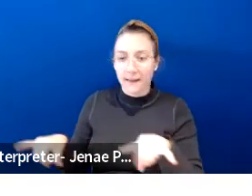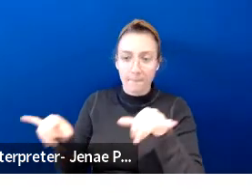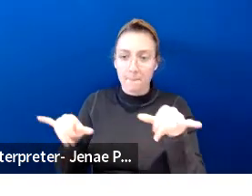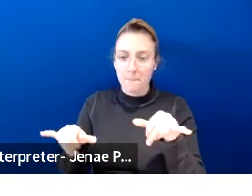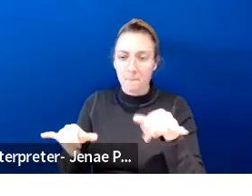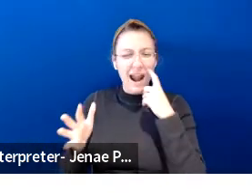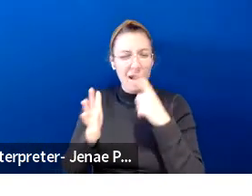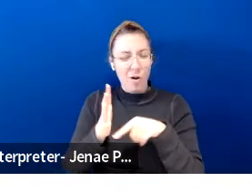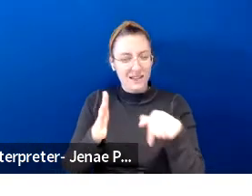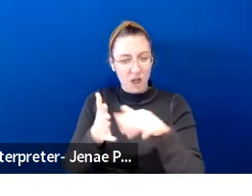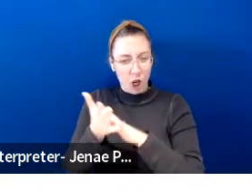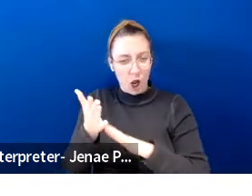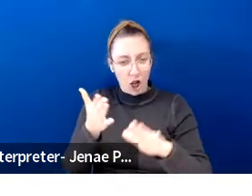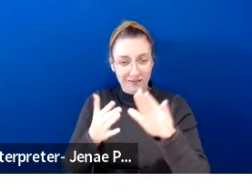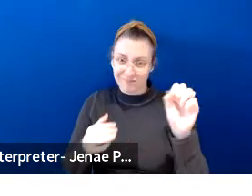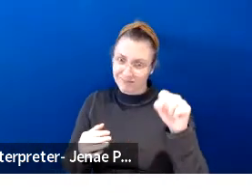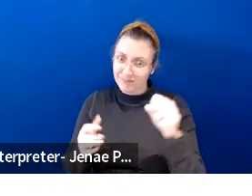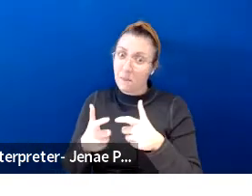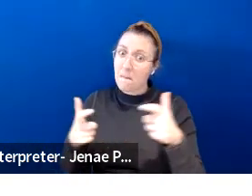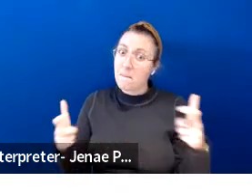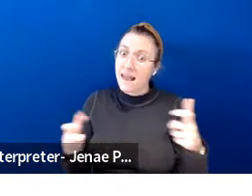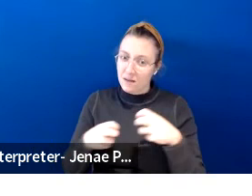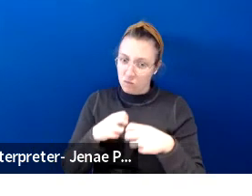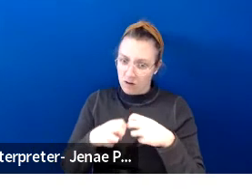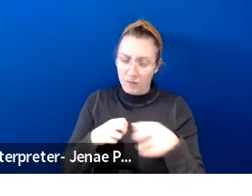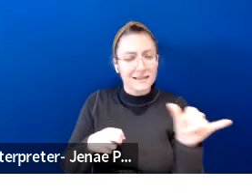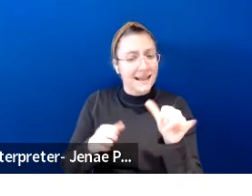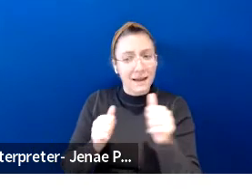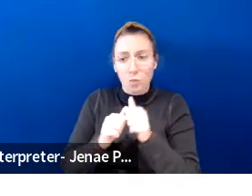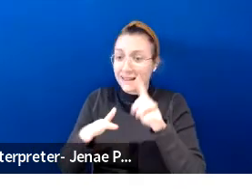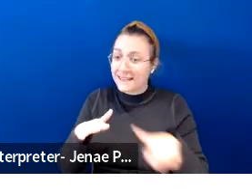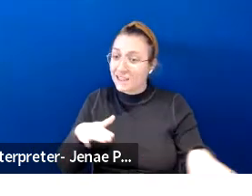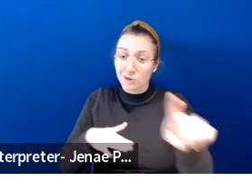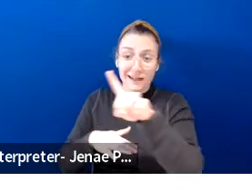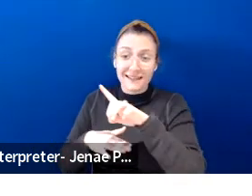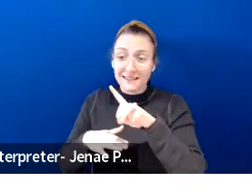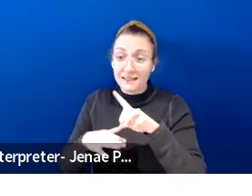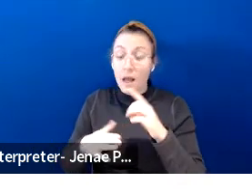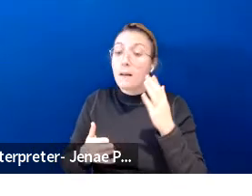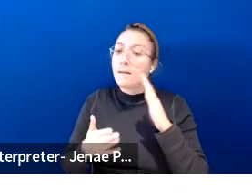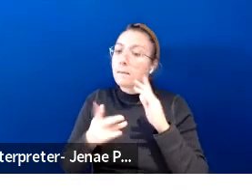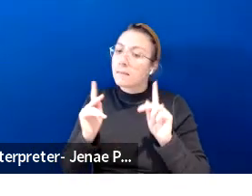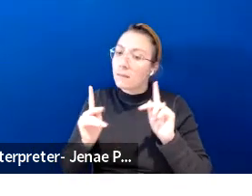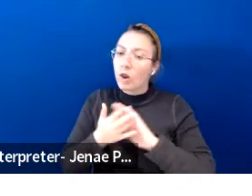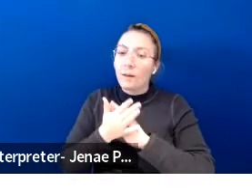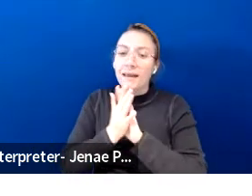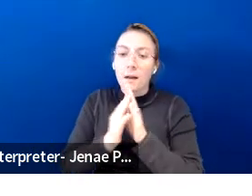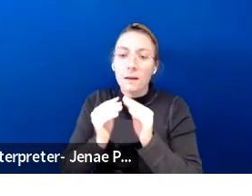Yeah, we've got problems, massive problems. Same thing with the district. People are becoming kinder to one another because we have, through